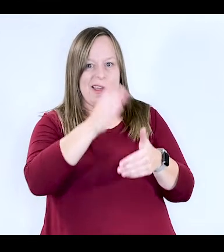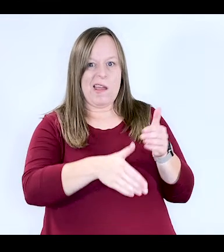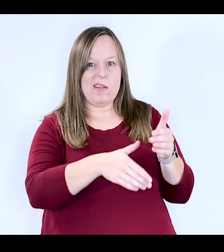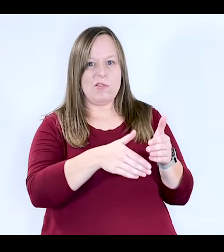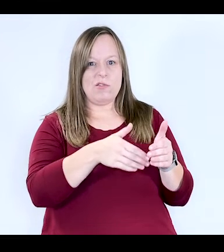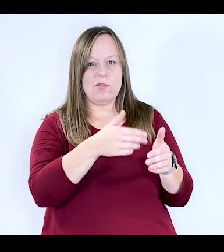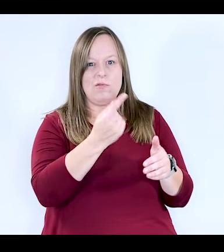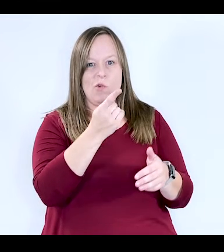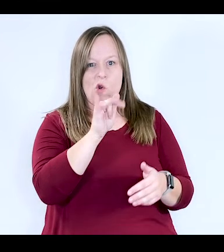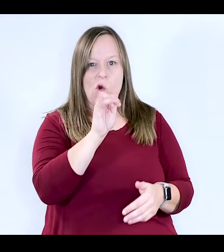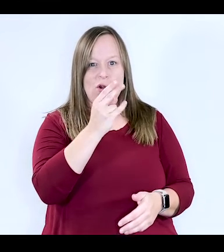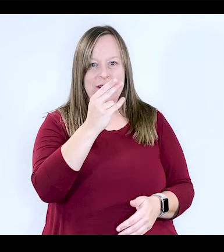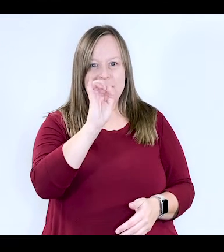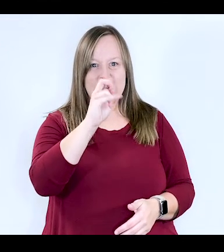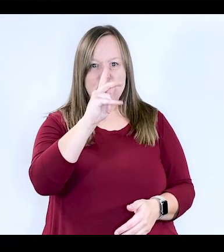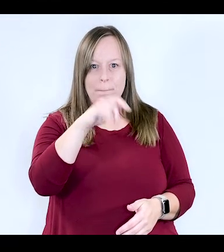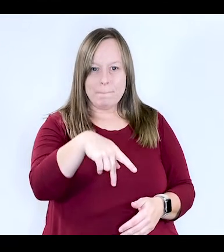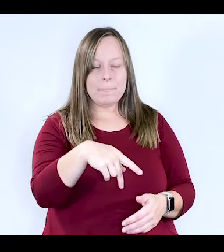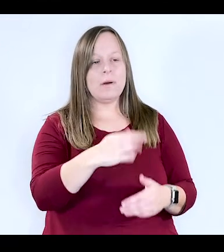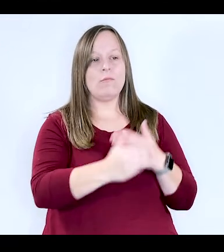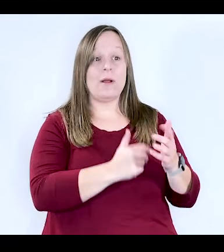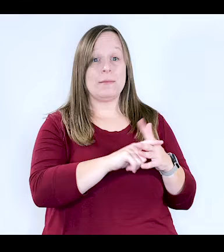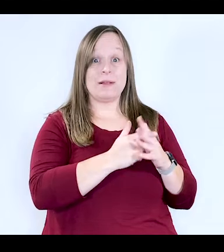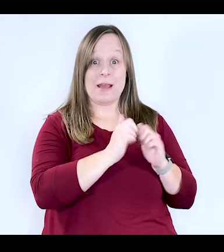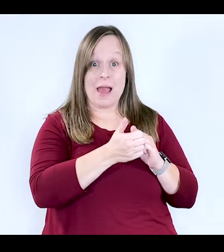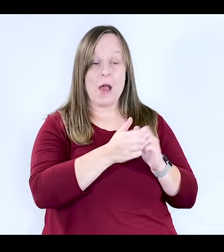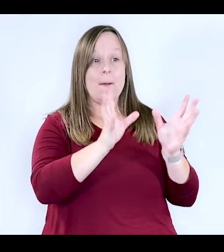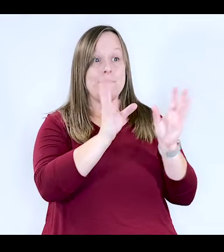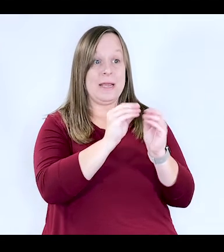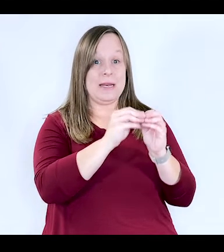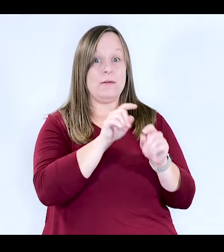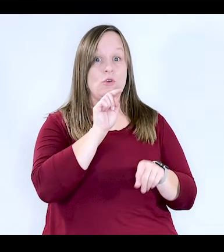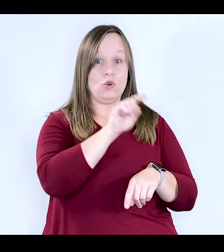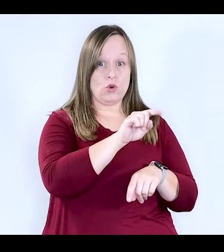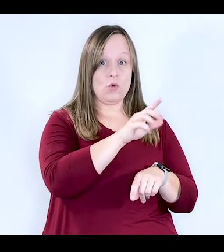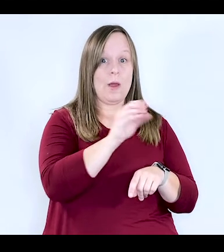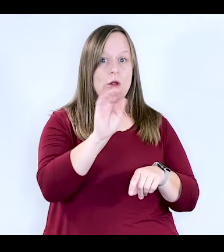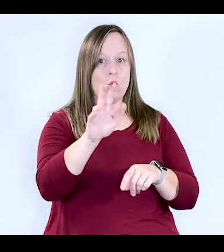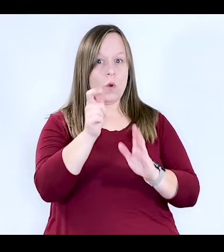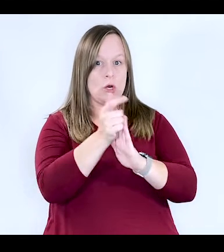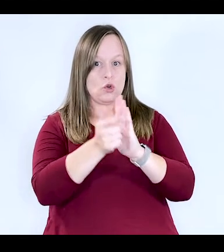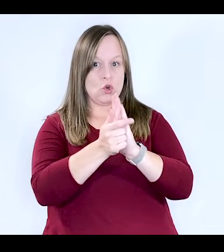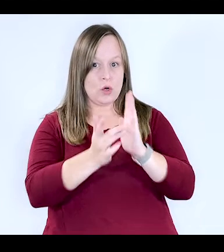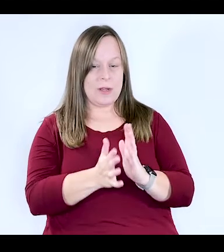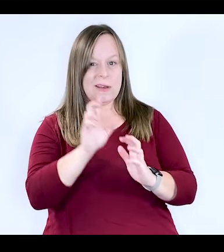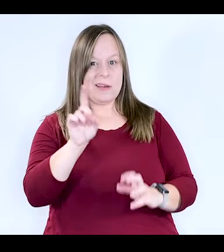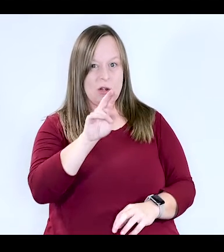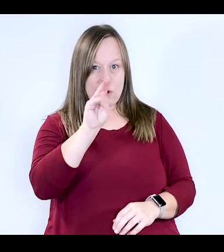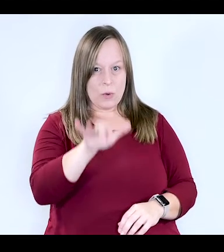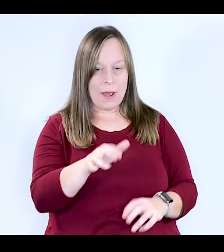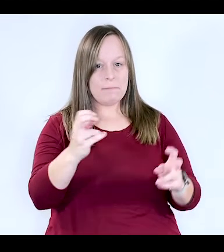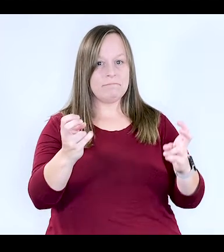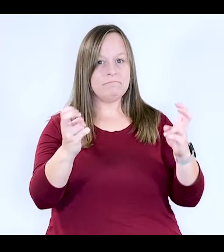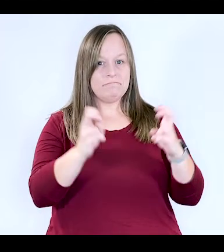the guardianship. The process begins with a meeting between you and your attorney at DRNY.